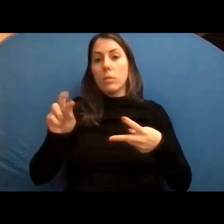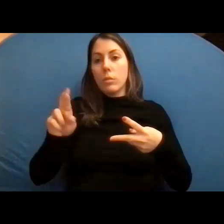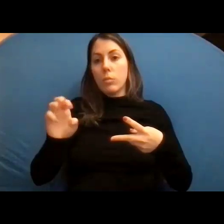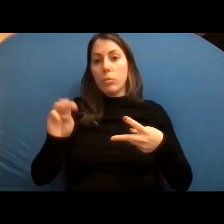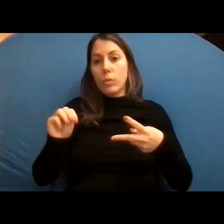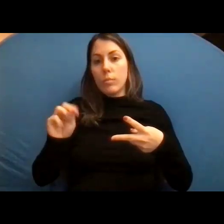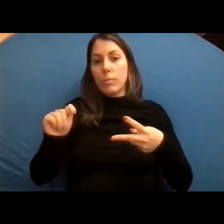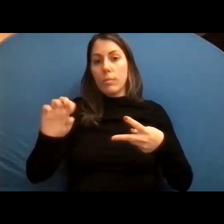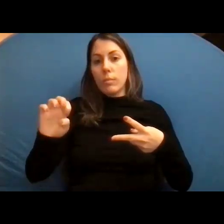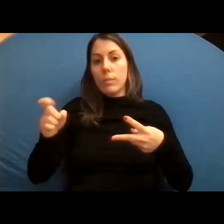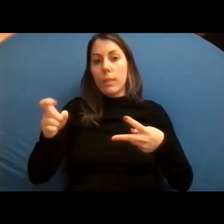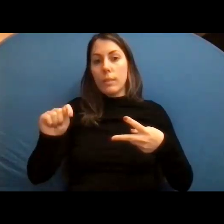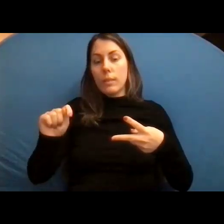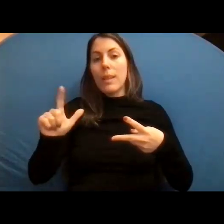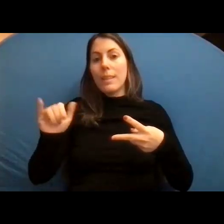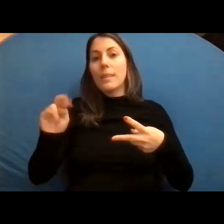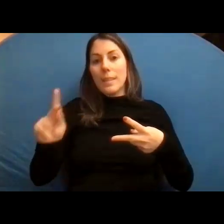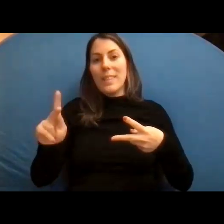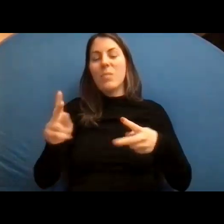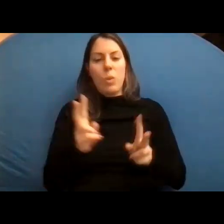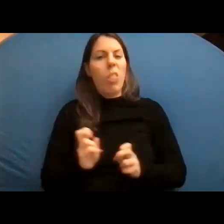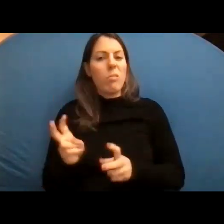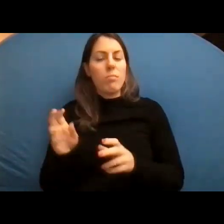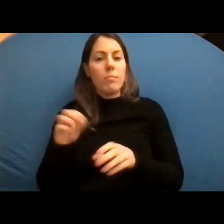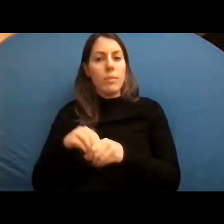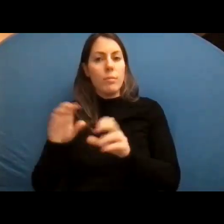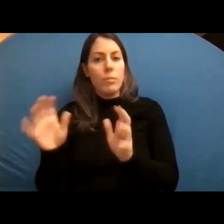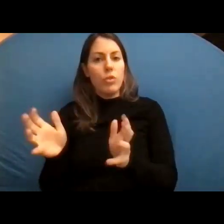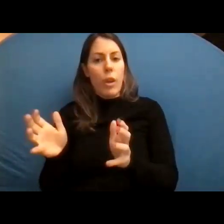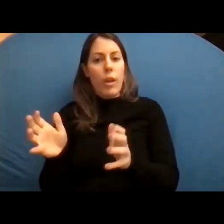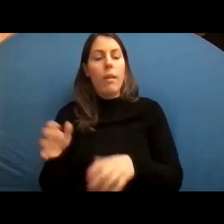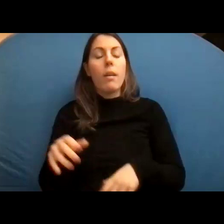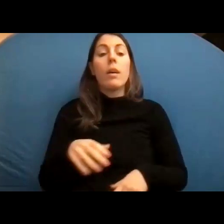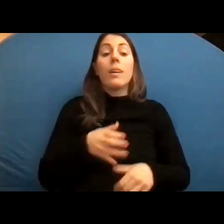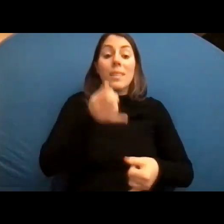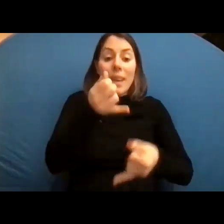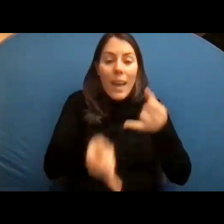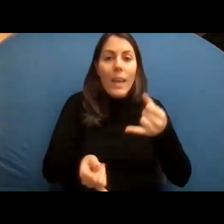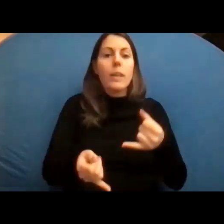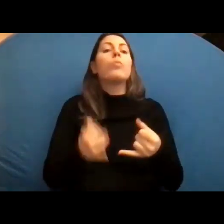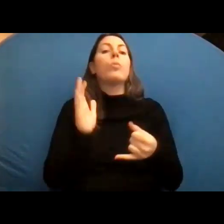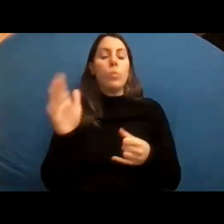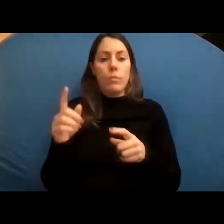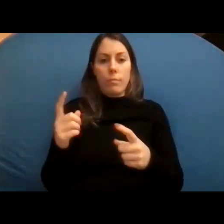you can use the StreamText link provided in the Chat box. We are going to have questions and